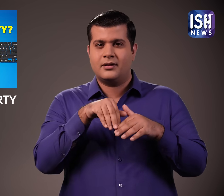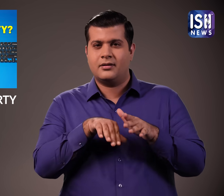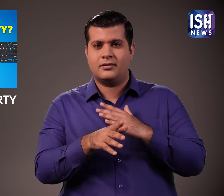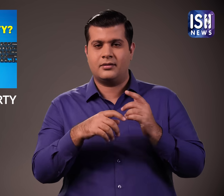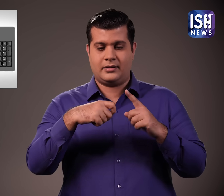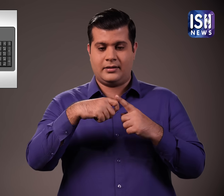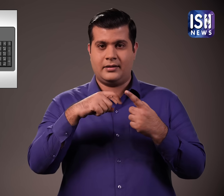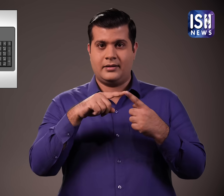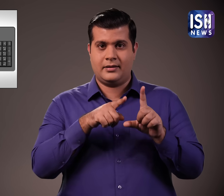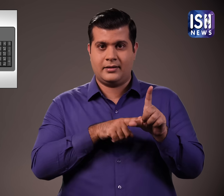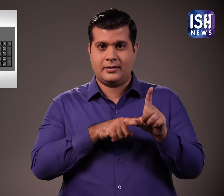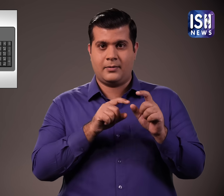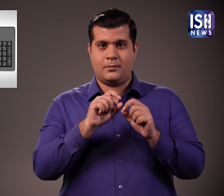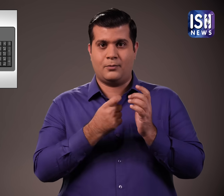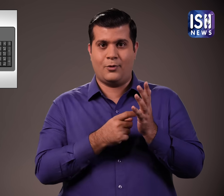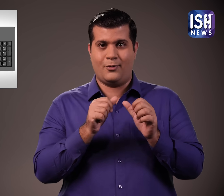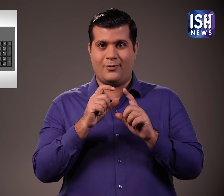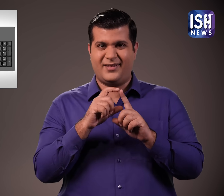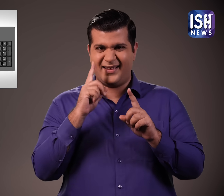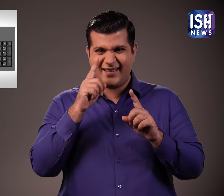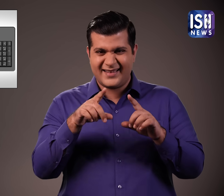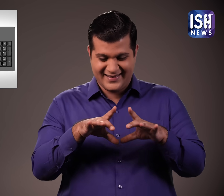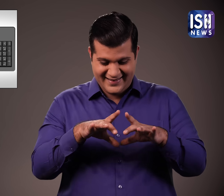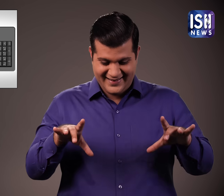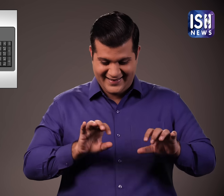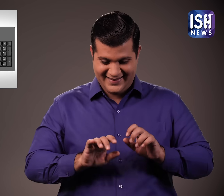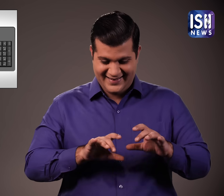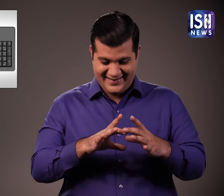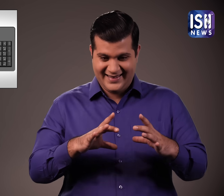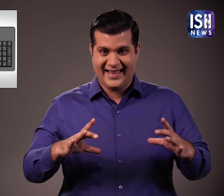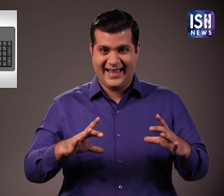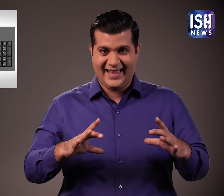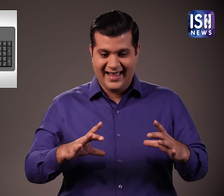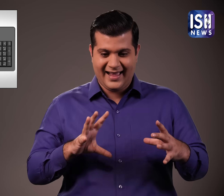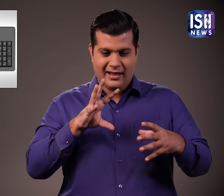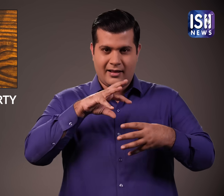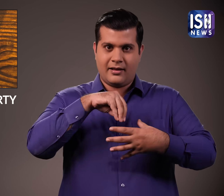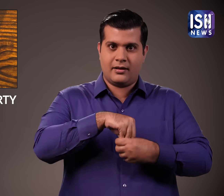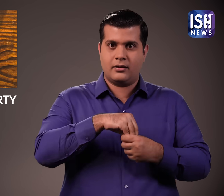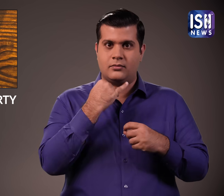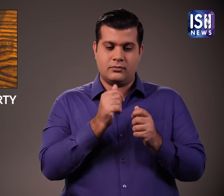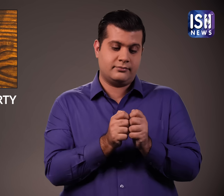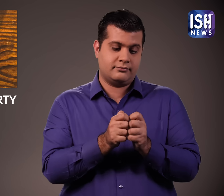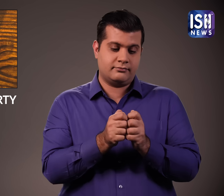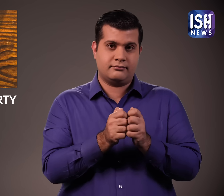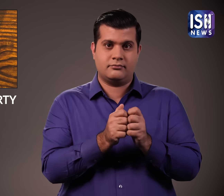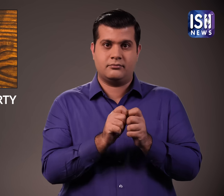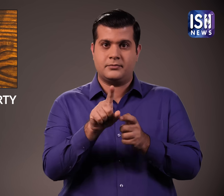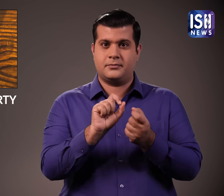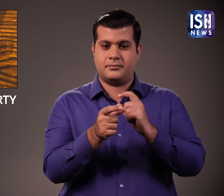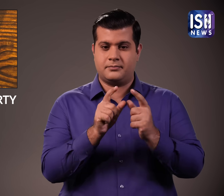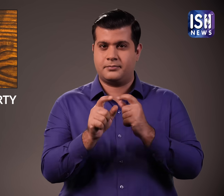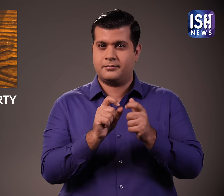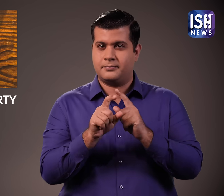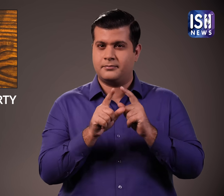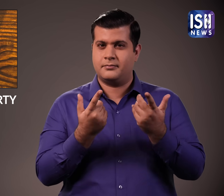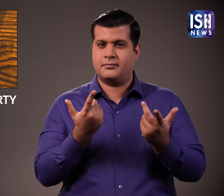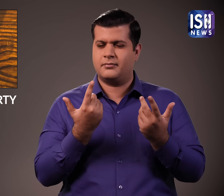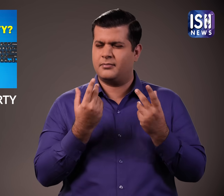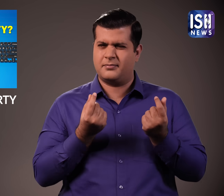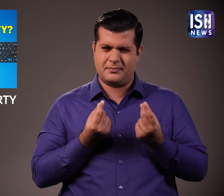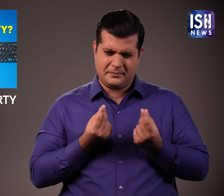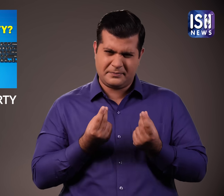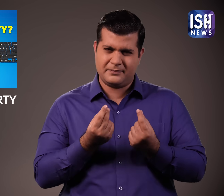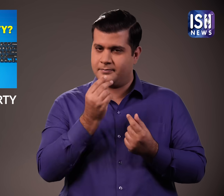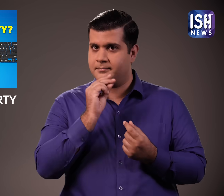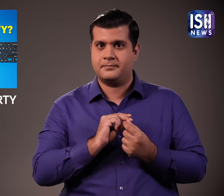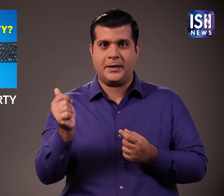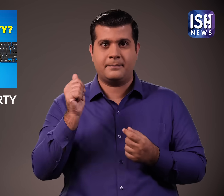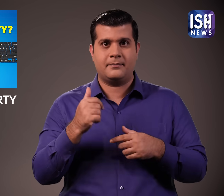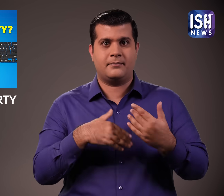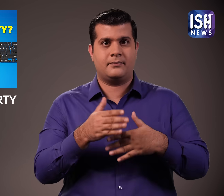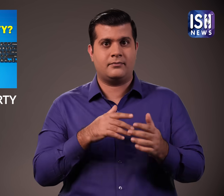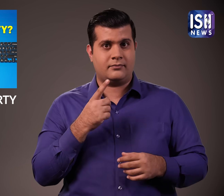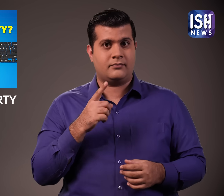For all these communication we use the Keyboard. Keyboard is also install on mobiles as well which help us work faster.